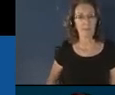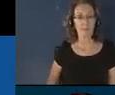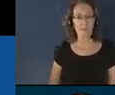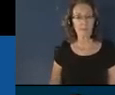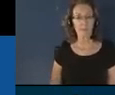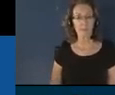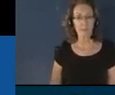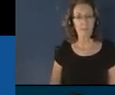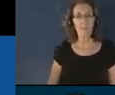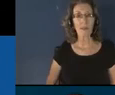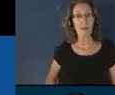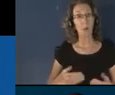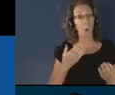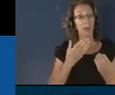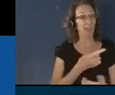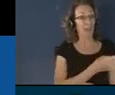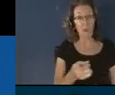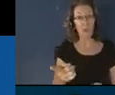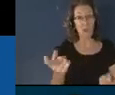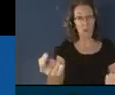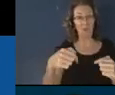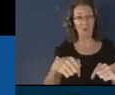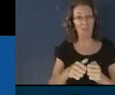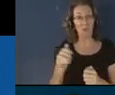I want to thank everybody for coming to this morning's presentation about